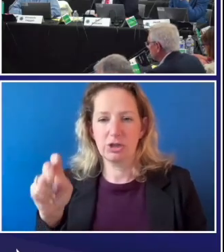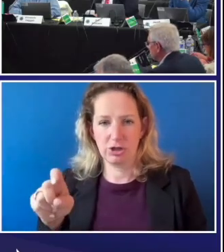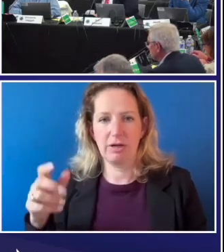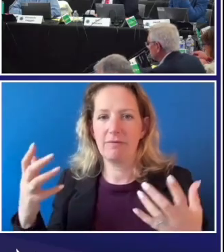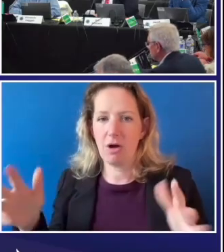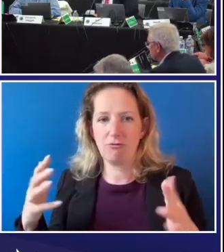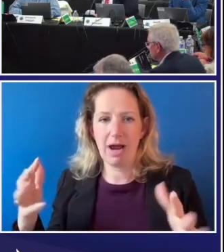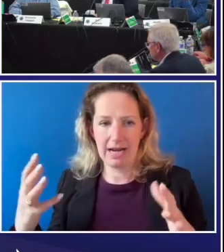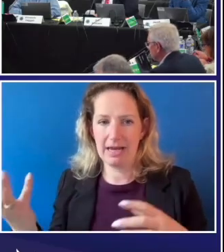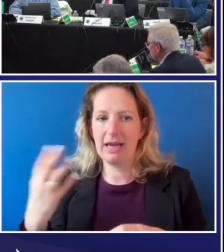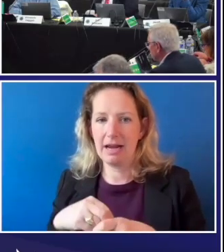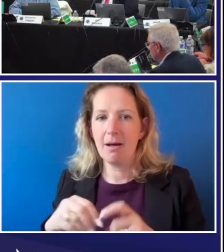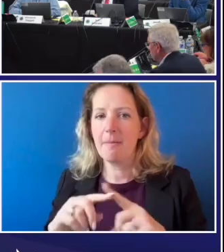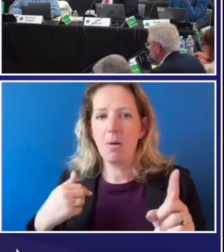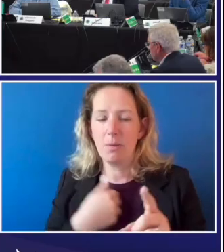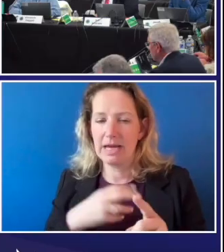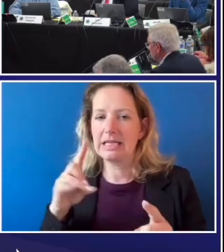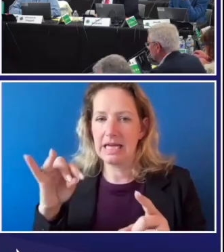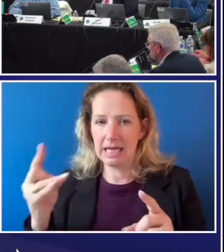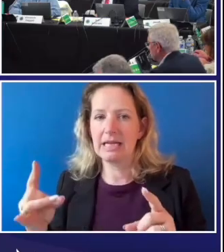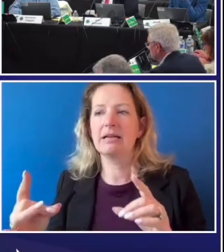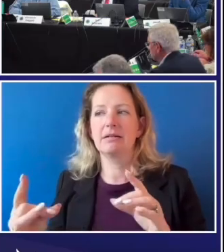But we had actually addressed this in another place.